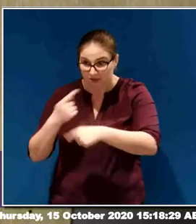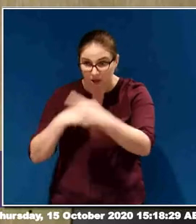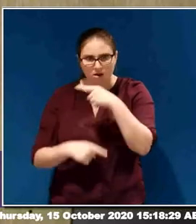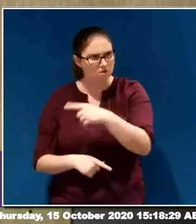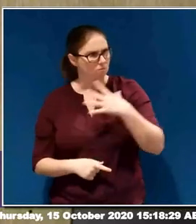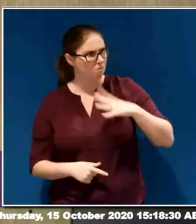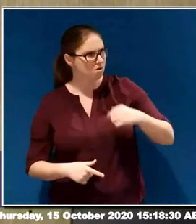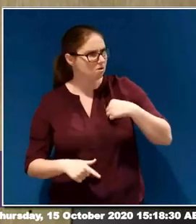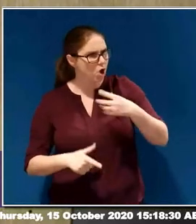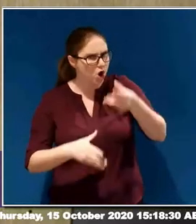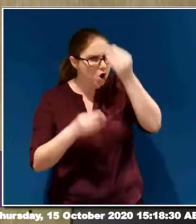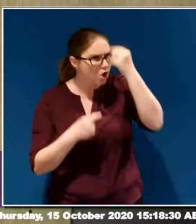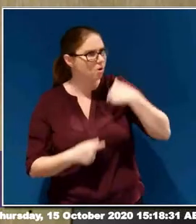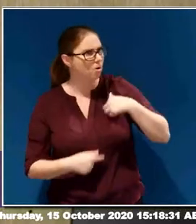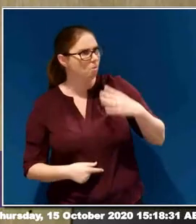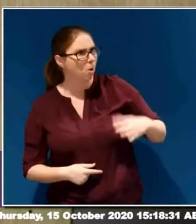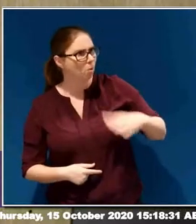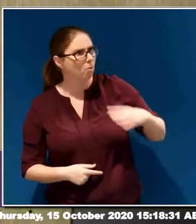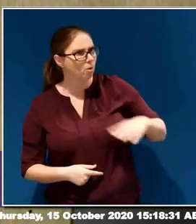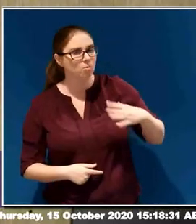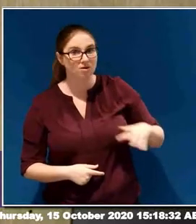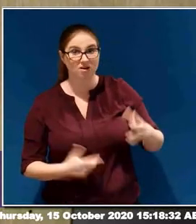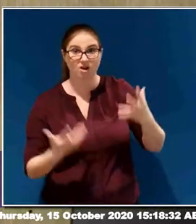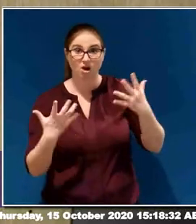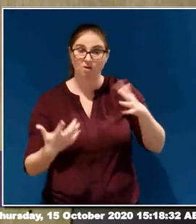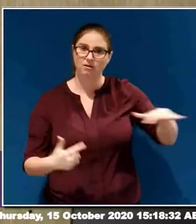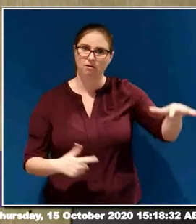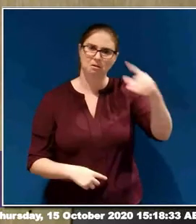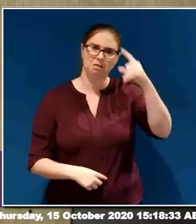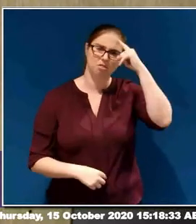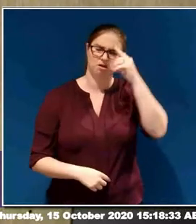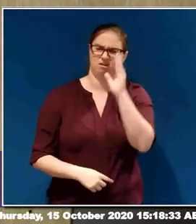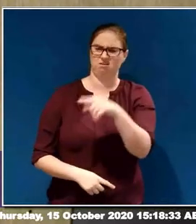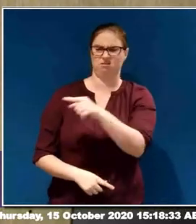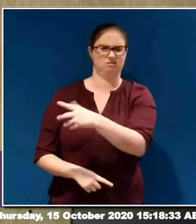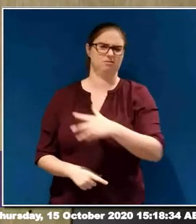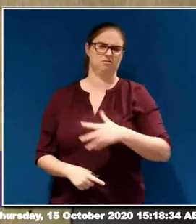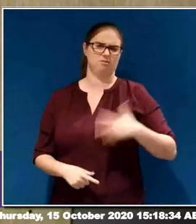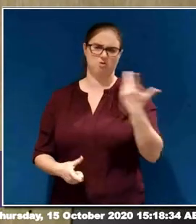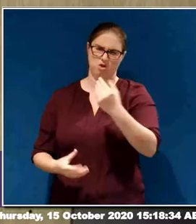of people might say about these kids, but they actually do want to learn.